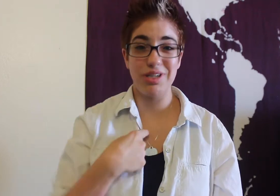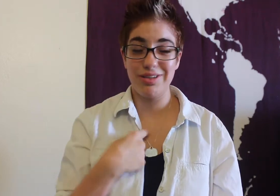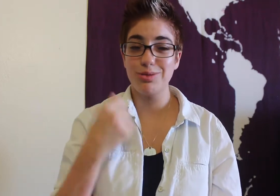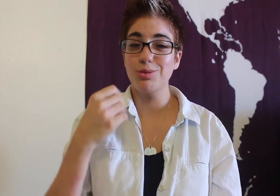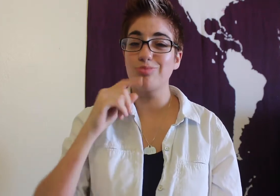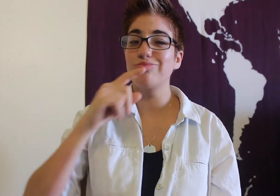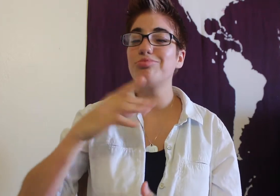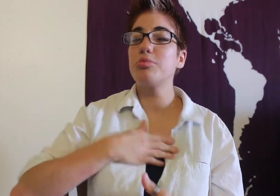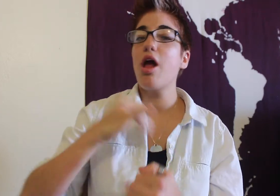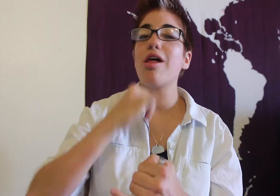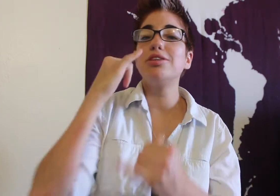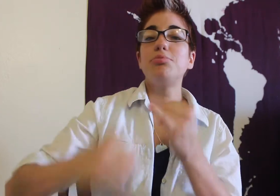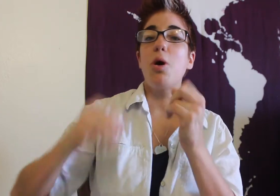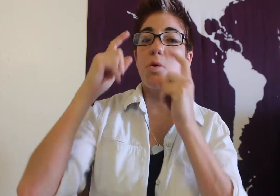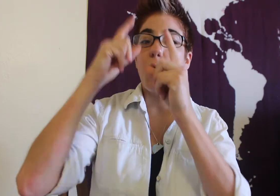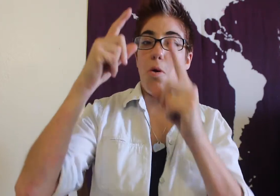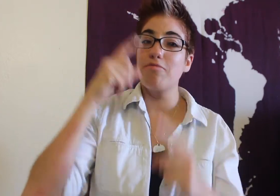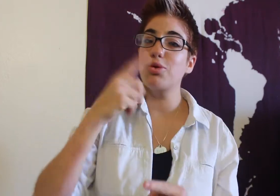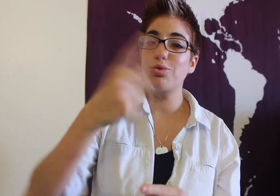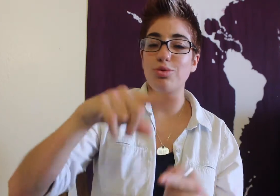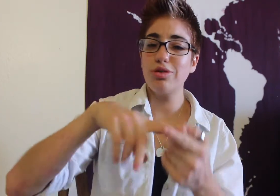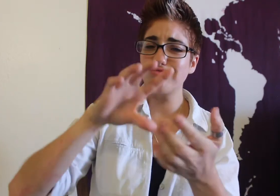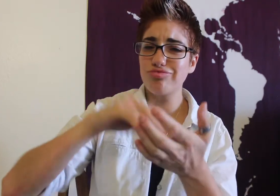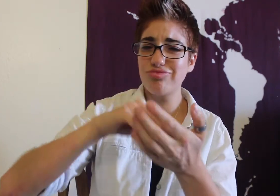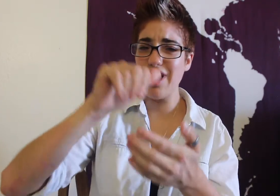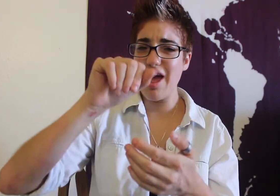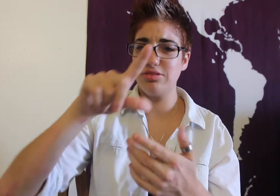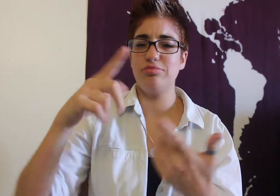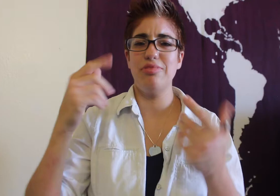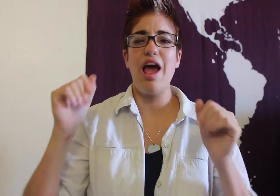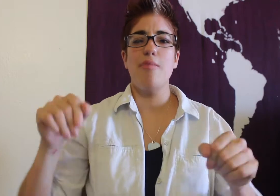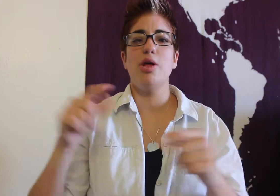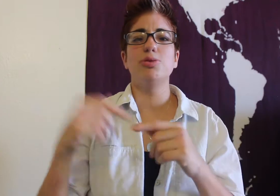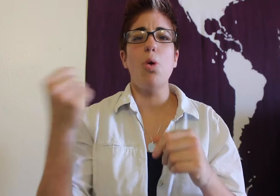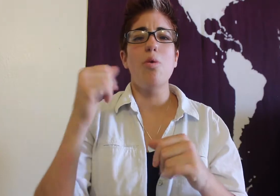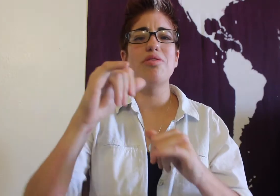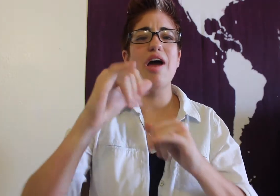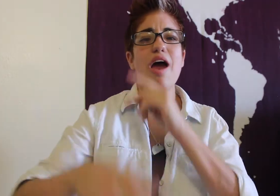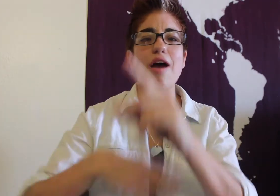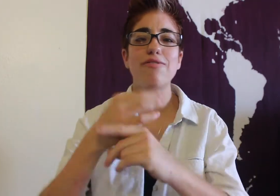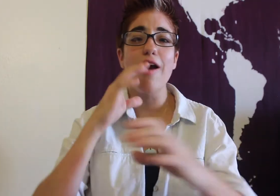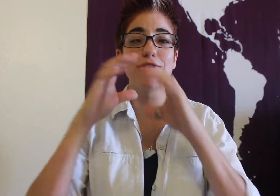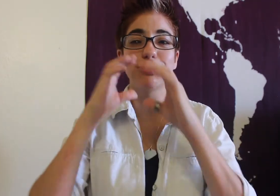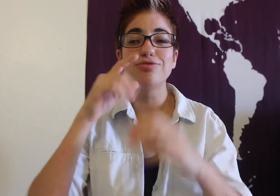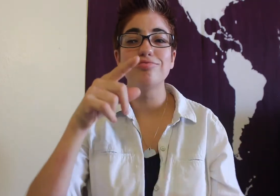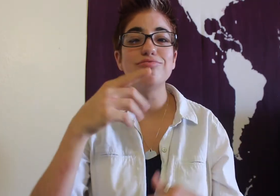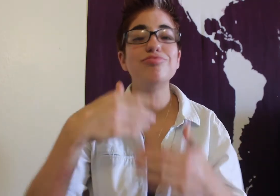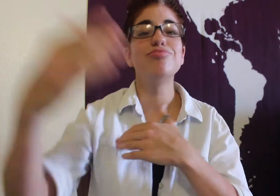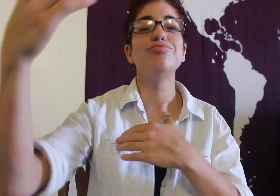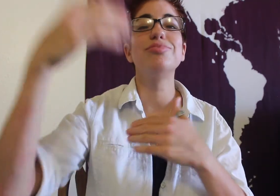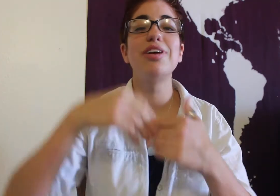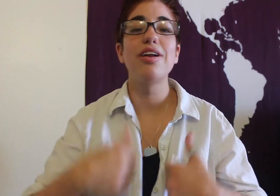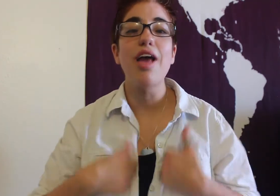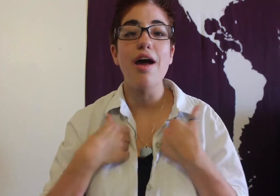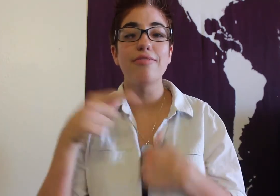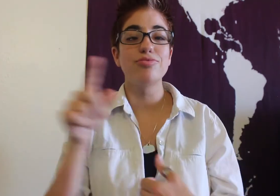Considering how I get inspired by that kind of action, I ultimately hope that you all will be able and confident enough at end of this quarter to go out and share what you